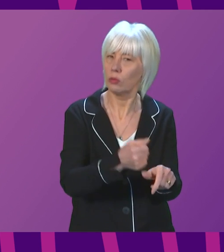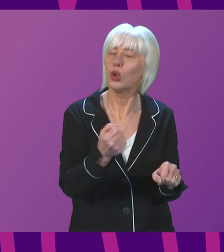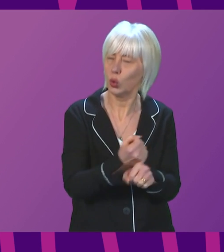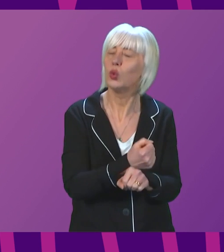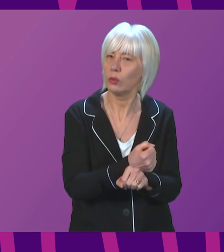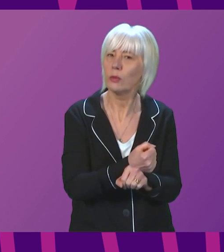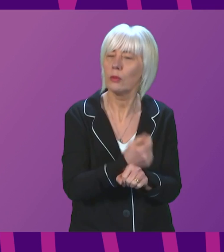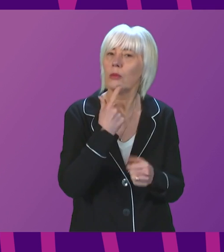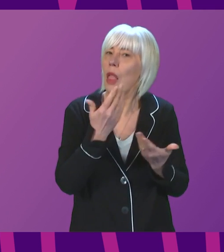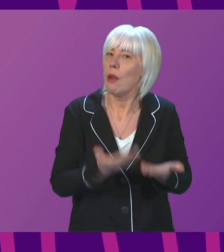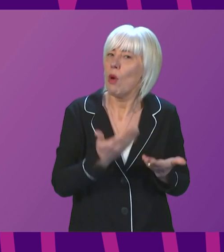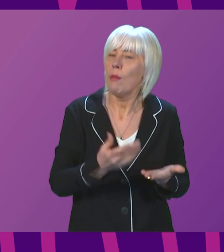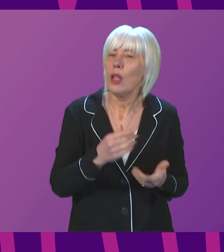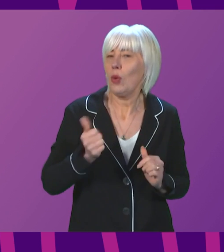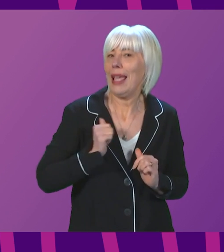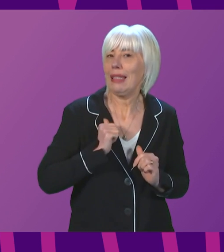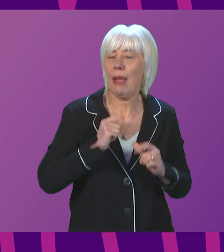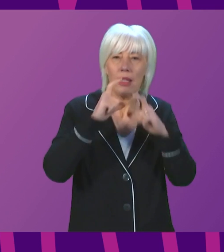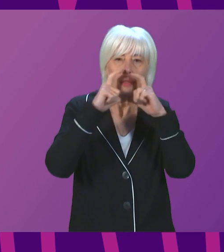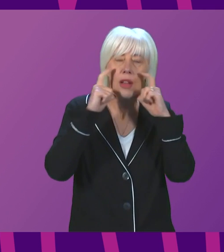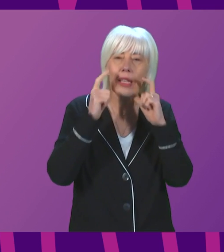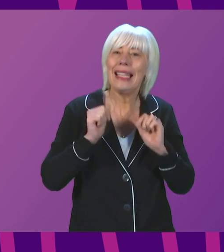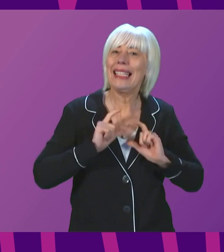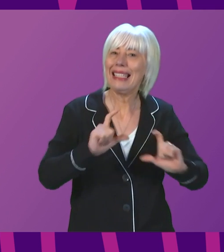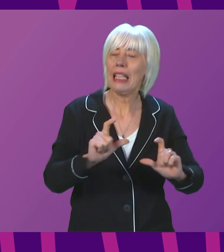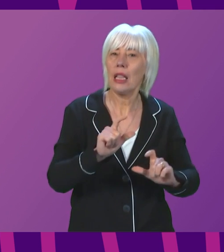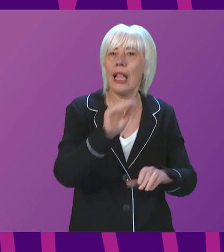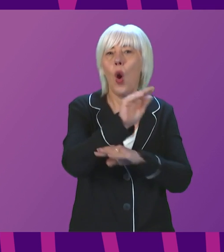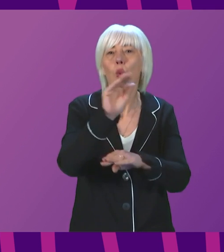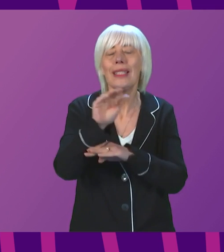We currently expect that face coverings will still be required outside the classroom, in